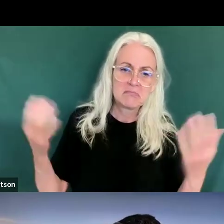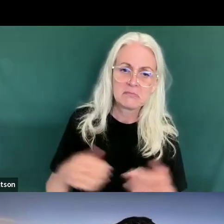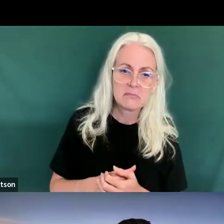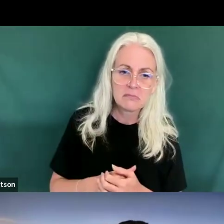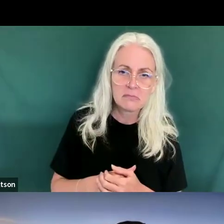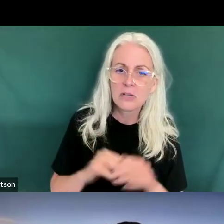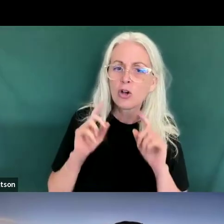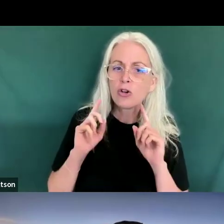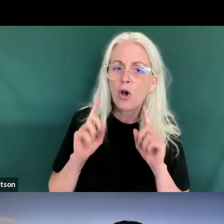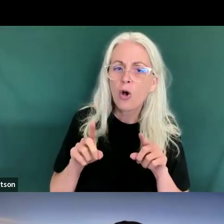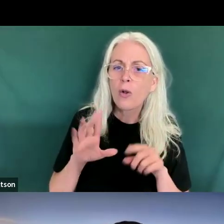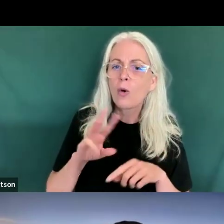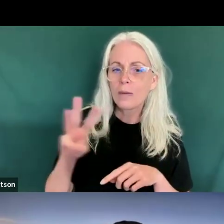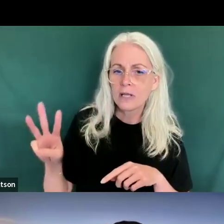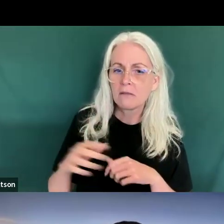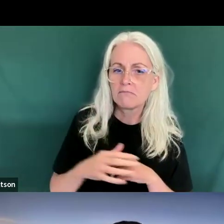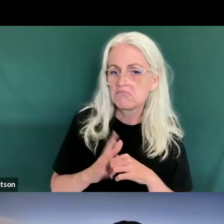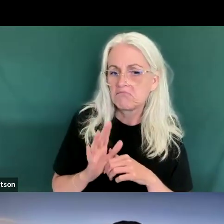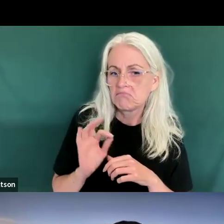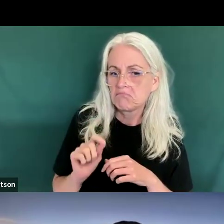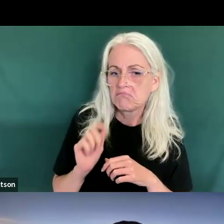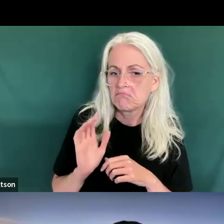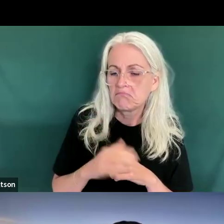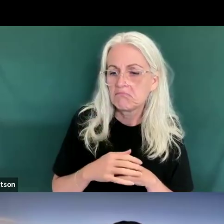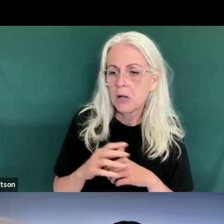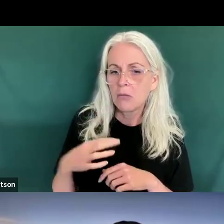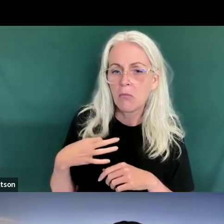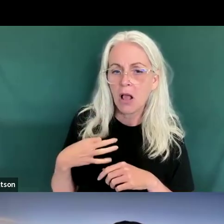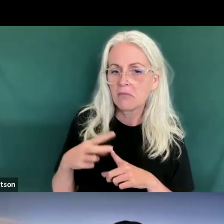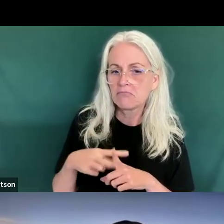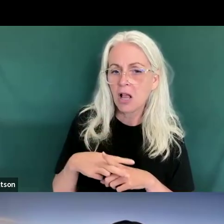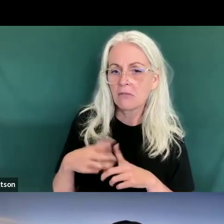You just go to the… to their website and apply. Okay.